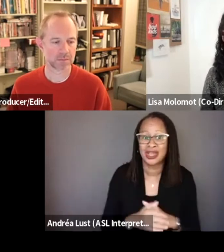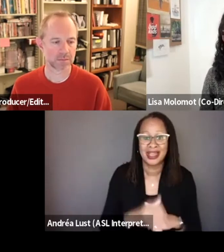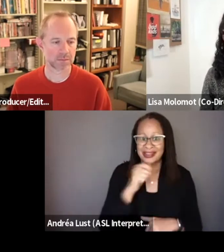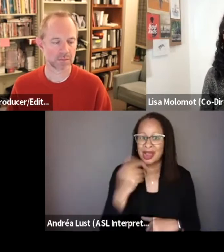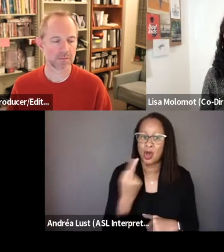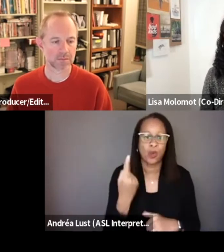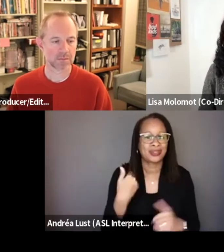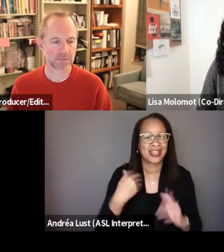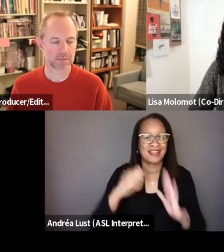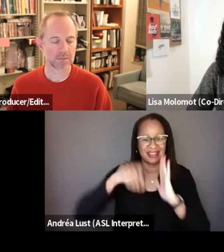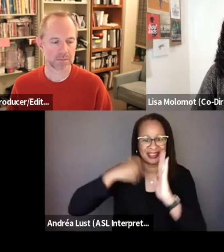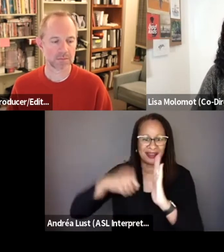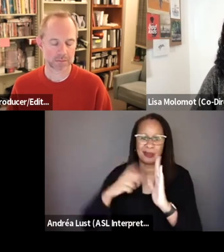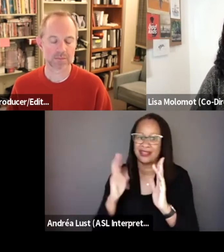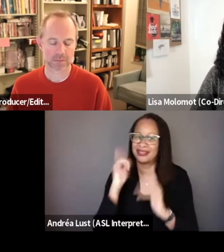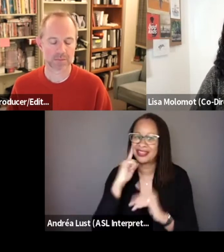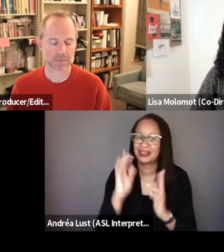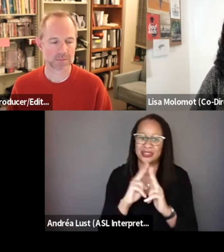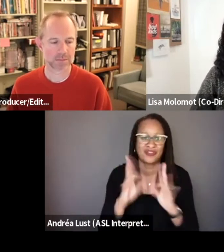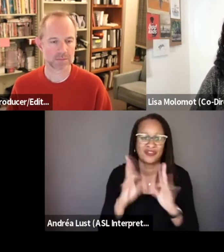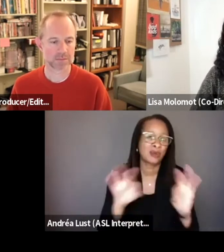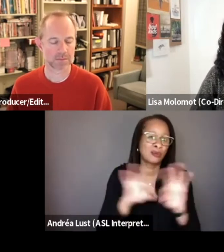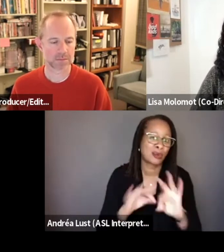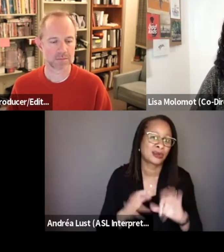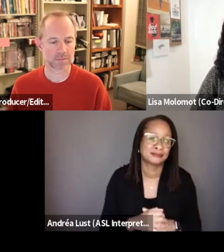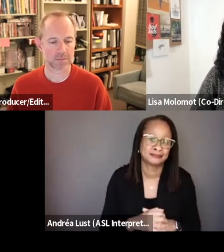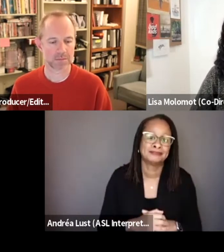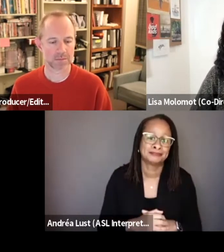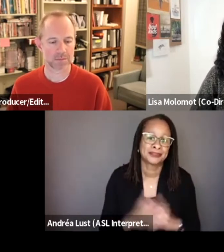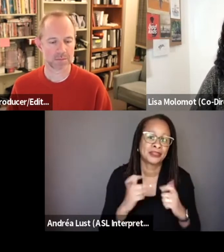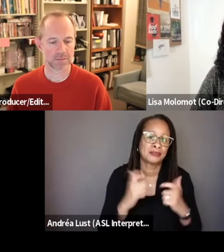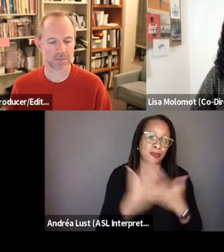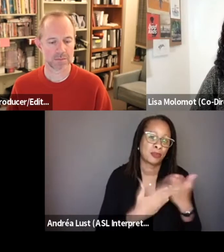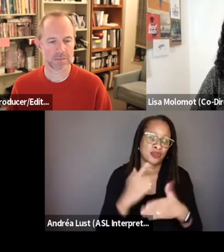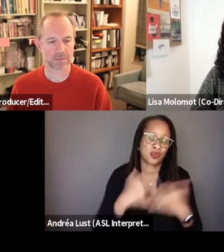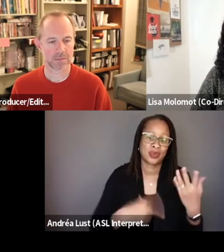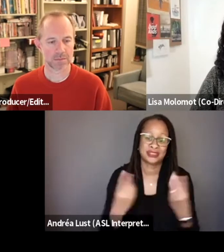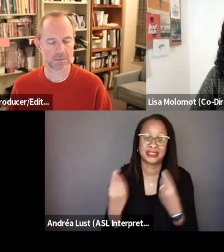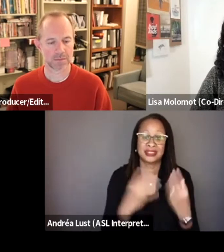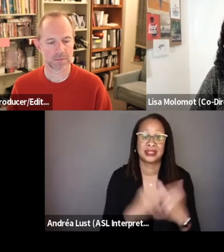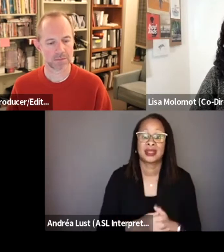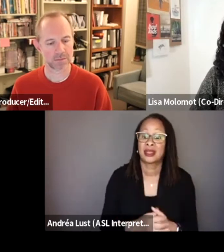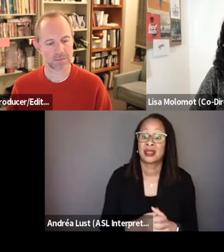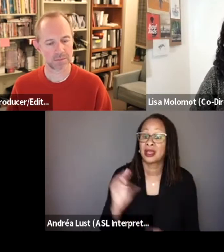I think was a big part of what we did. Michelle, do you wanna speak to what that was like for you